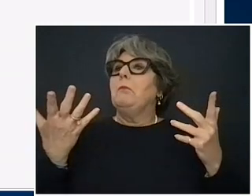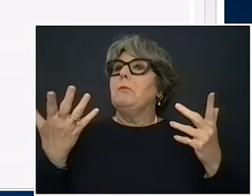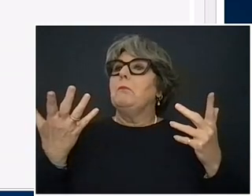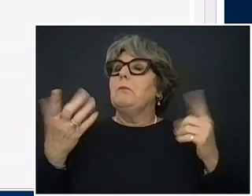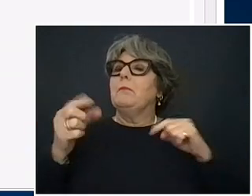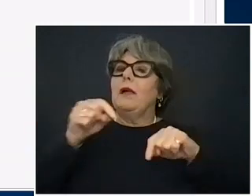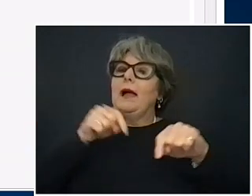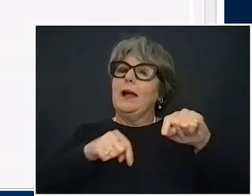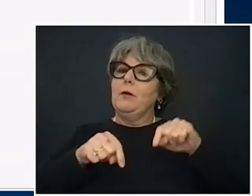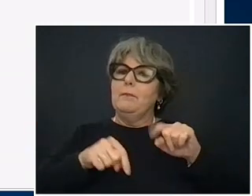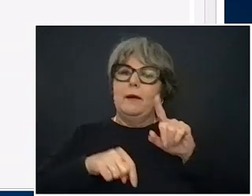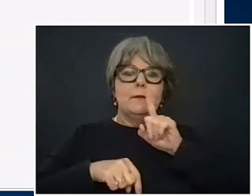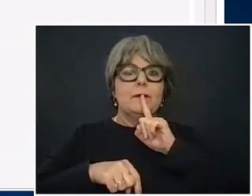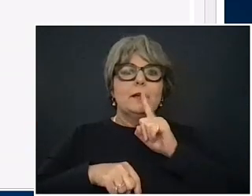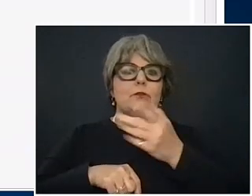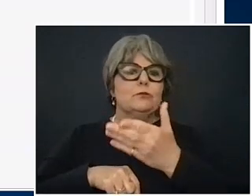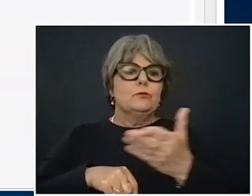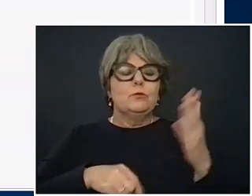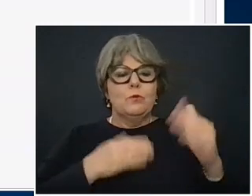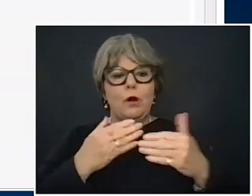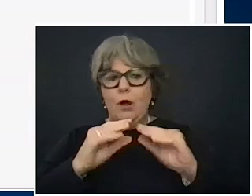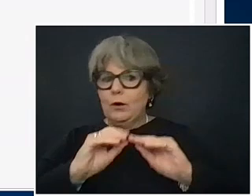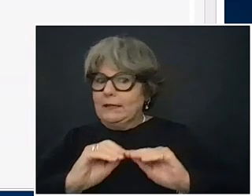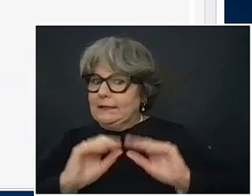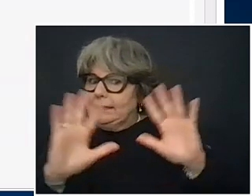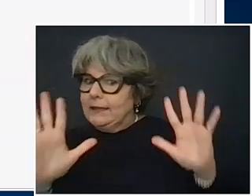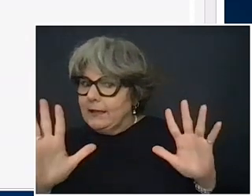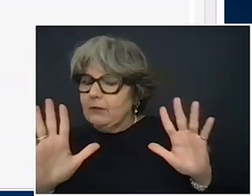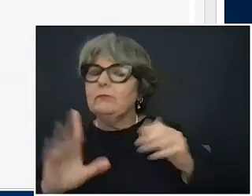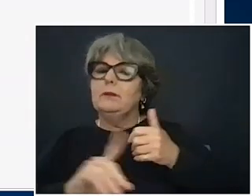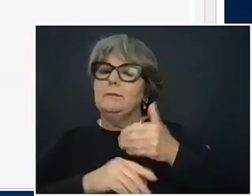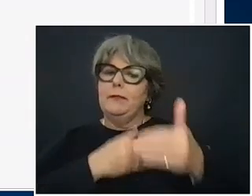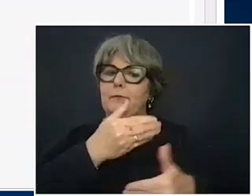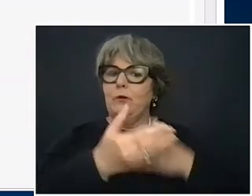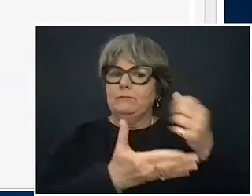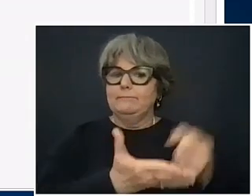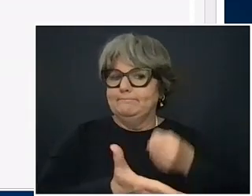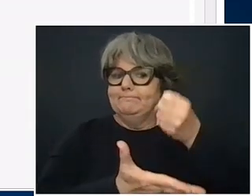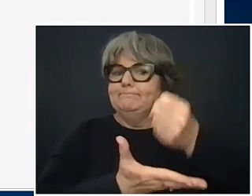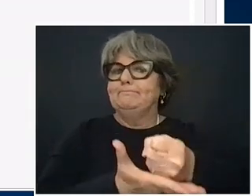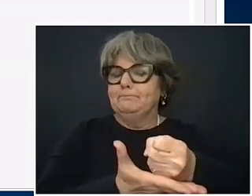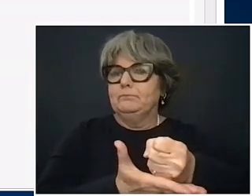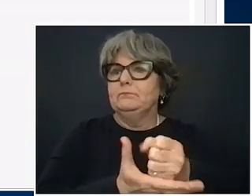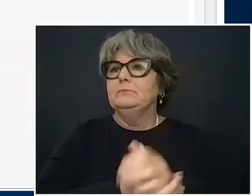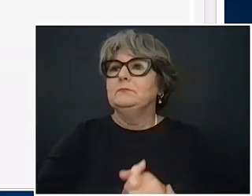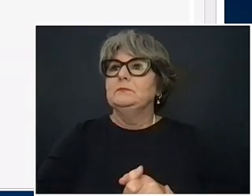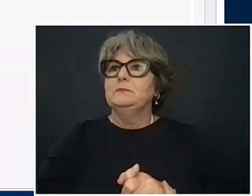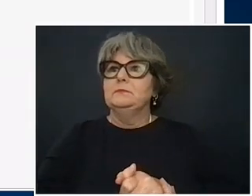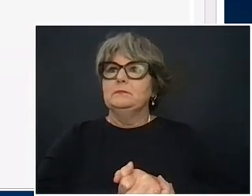making sure that we're all clear about what the process of accreditation is. I think it's both.